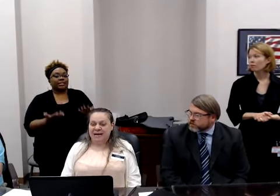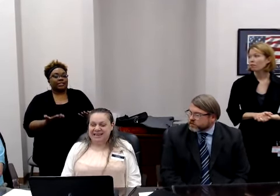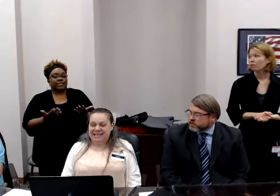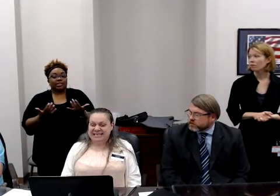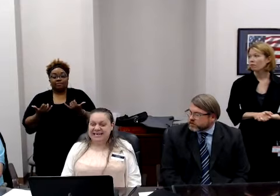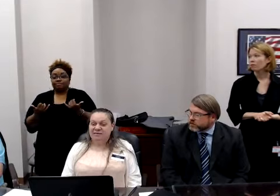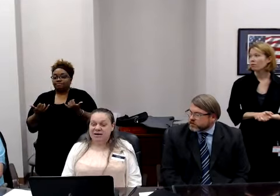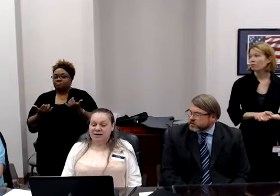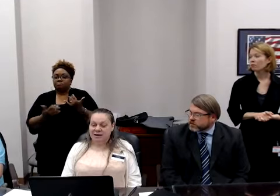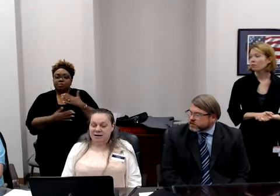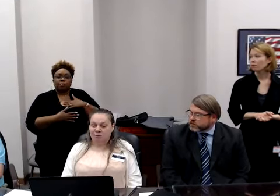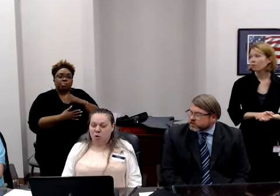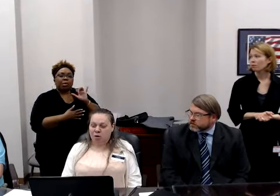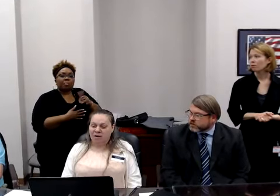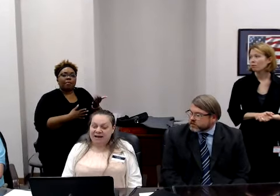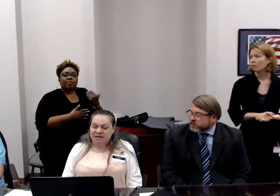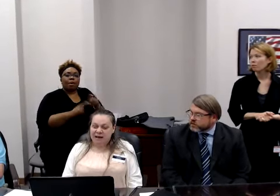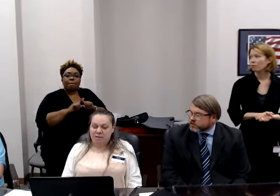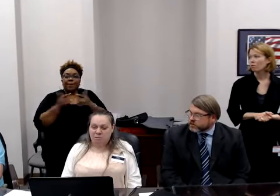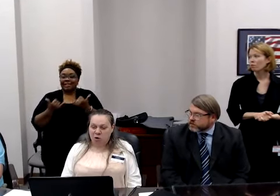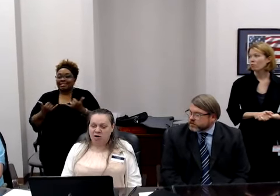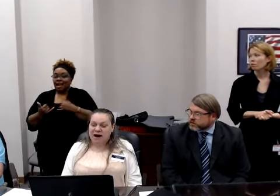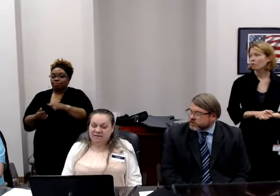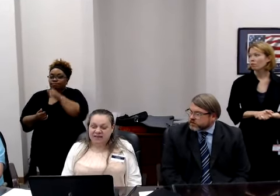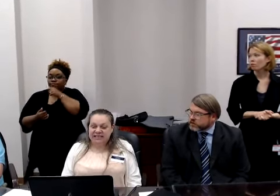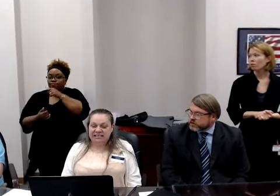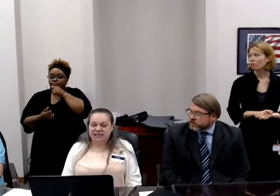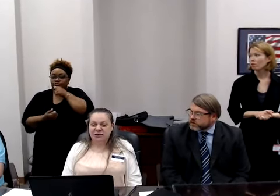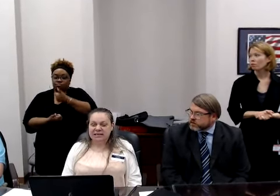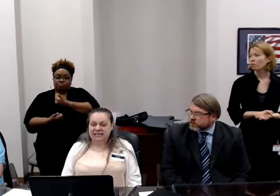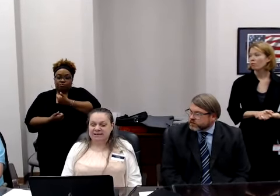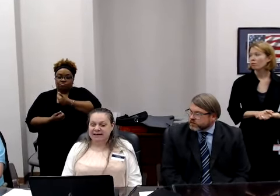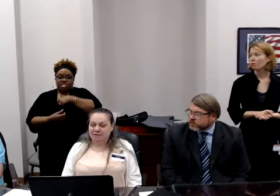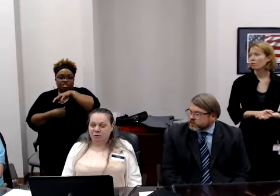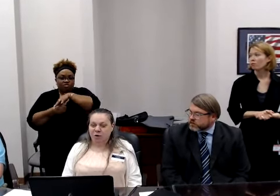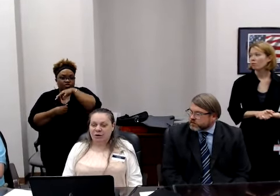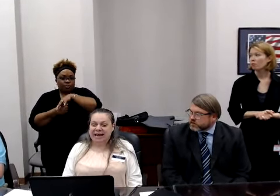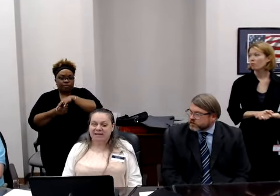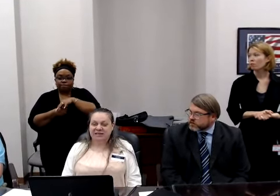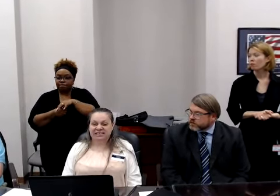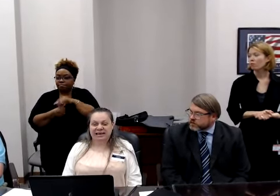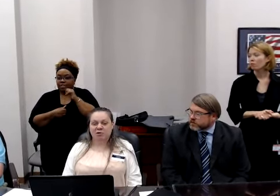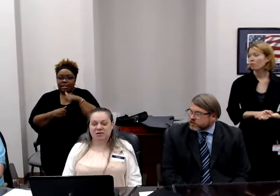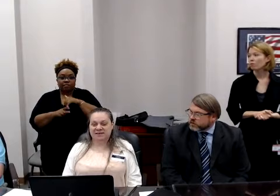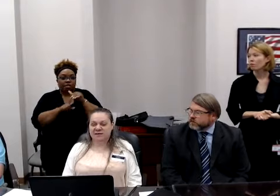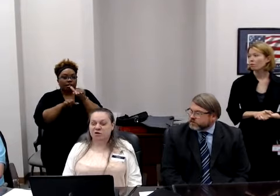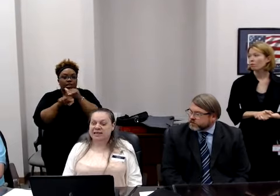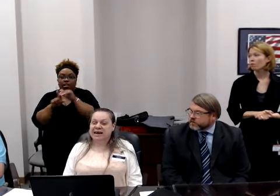But this is even more private, more confidential so I only have to share with someone that